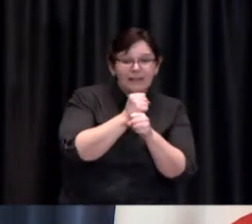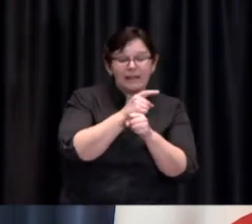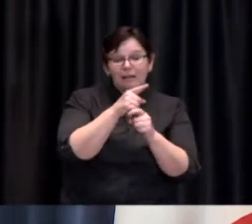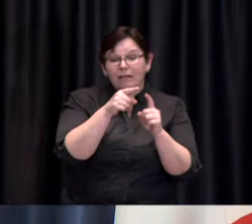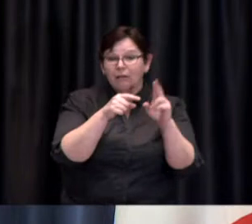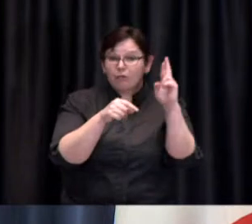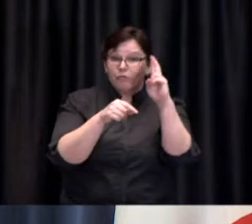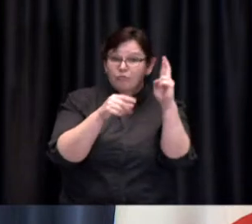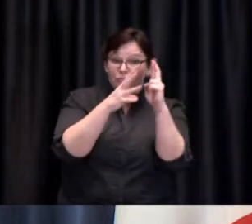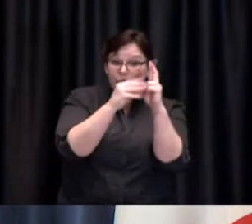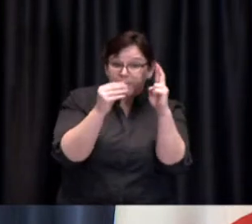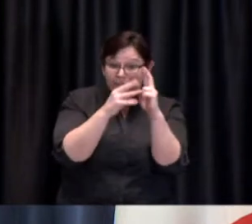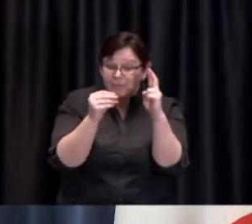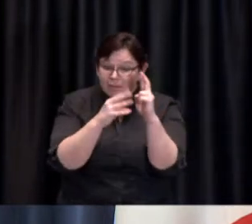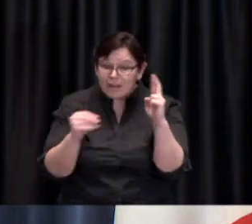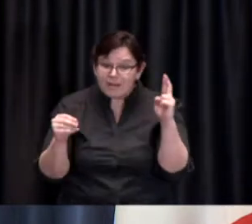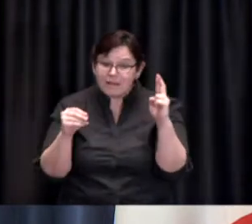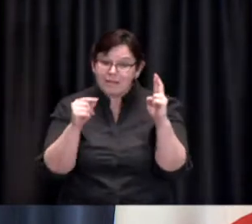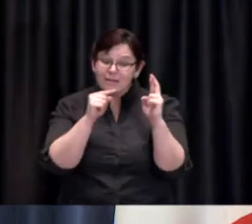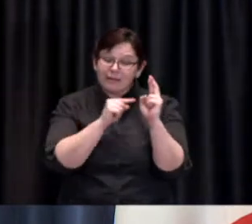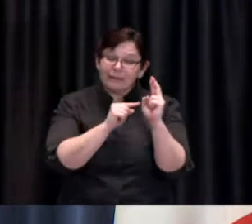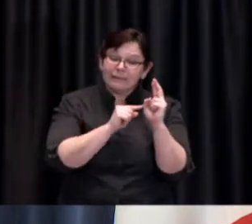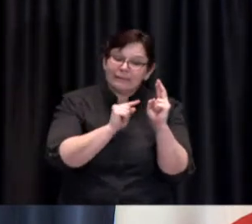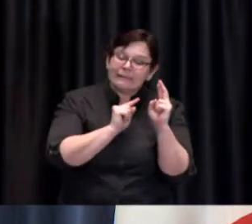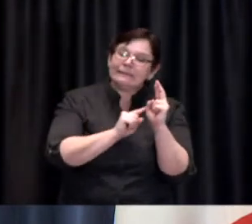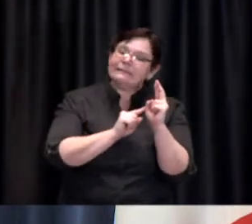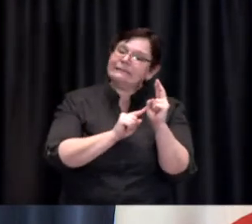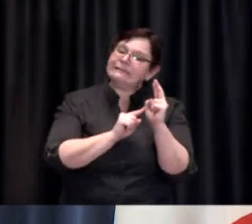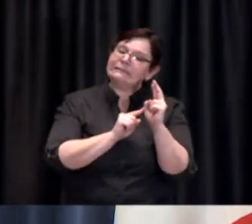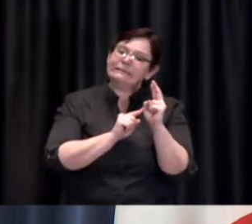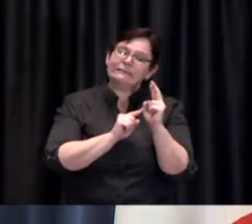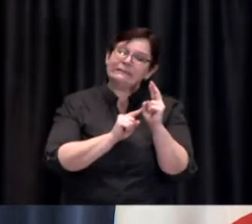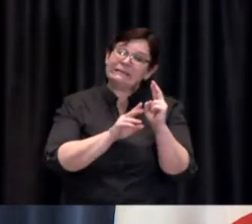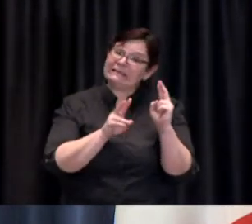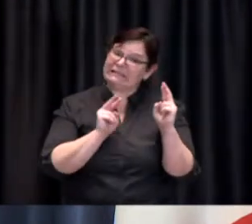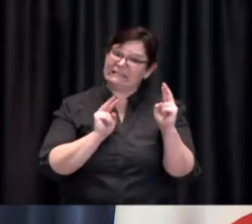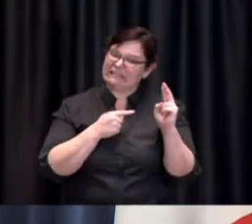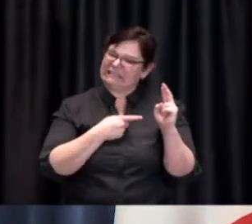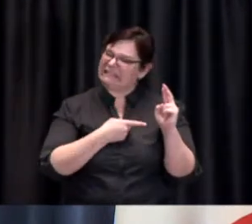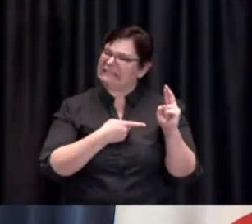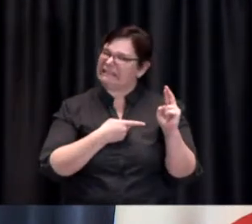you that it's it's certainly not where we want to go it was disheartening for me to see that number.